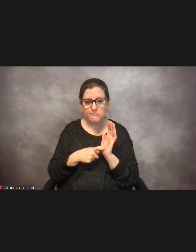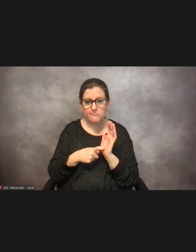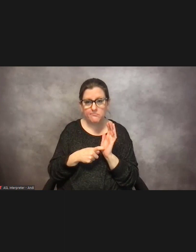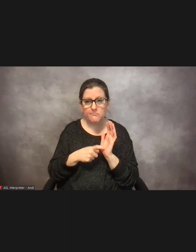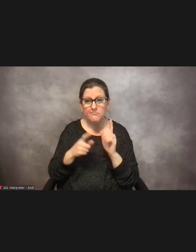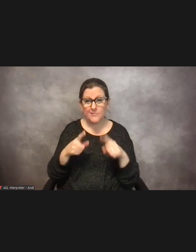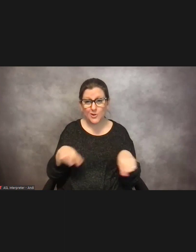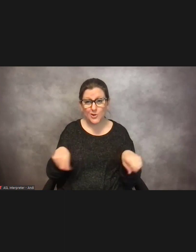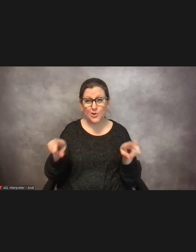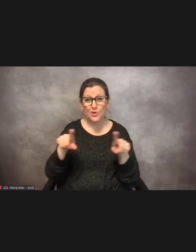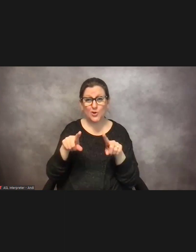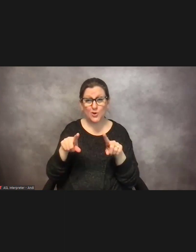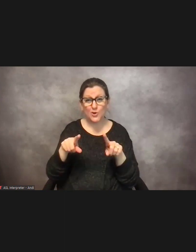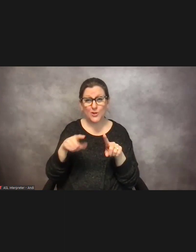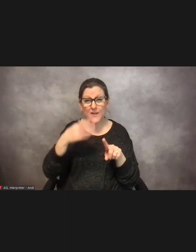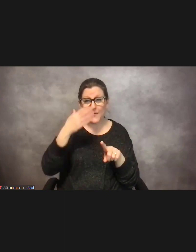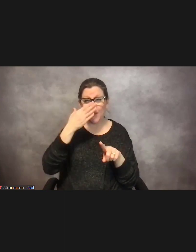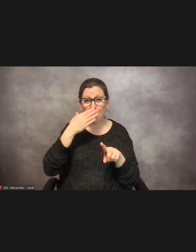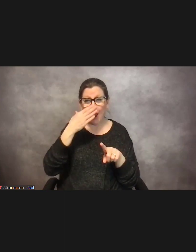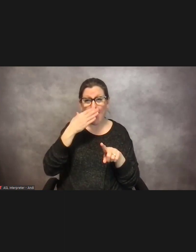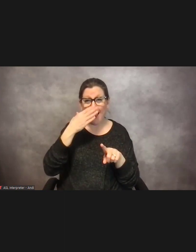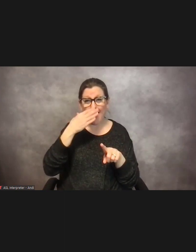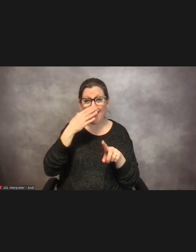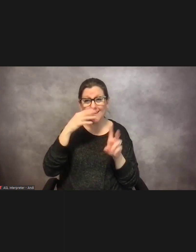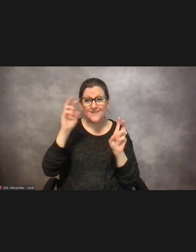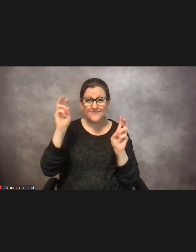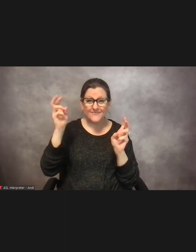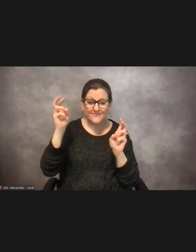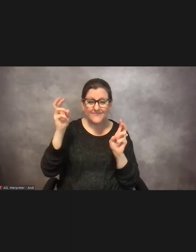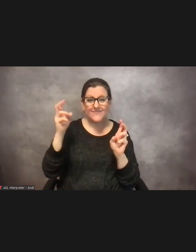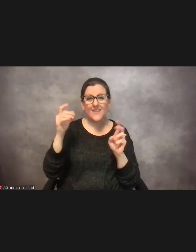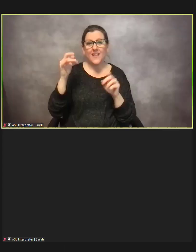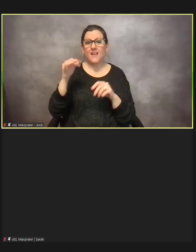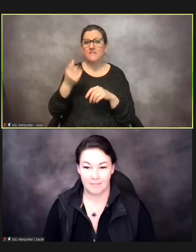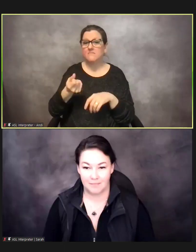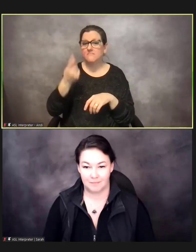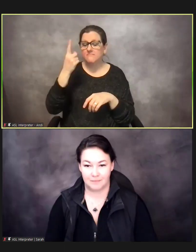you're the front end of a movement here that is understanding the